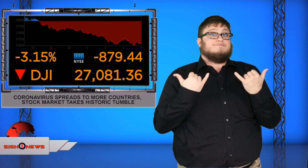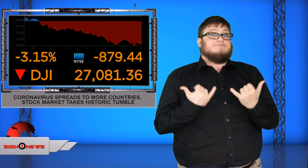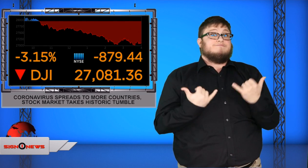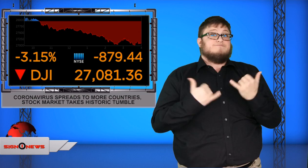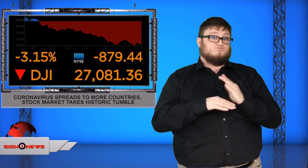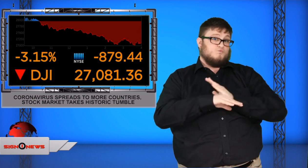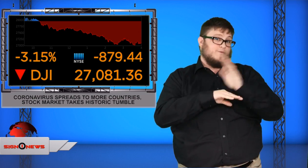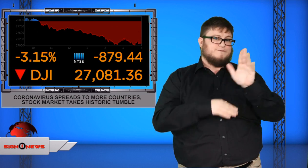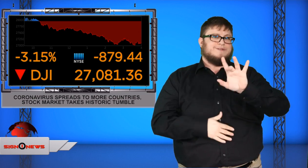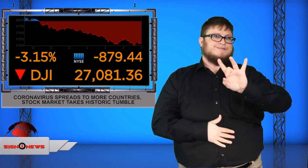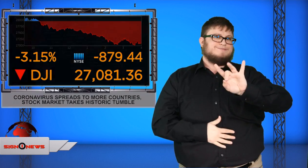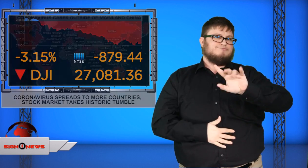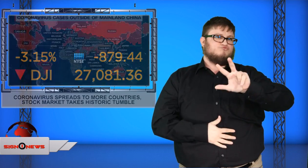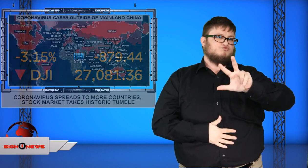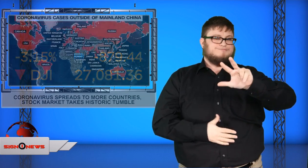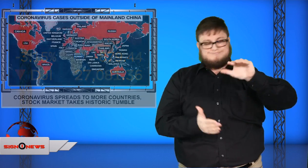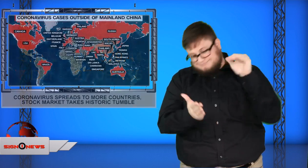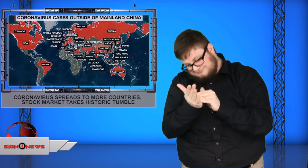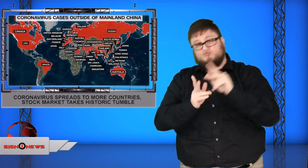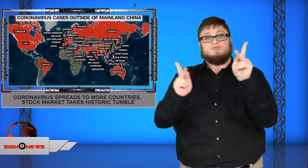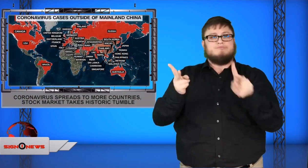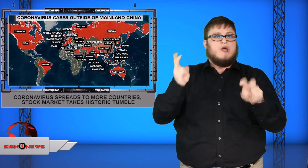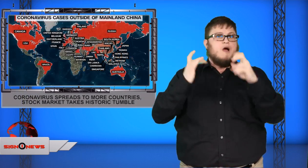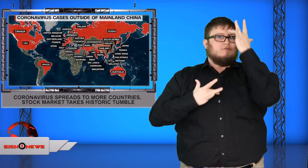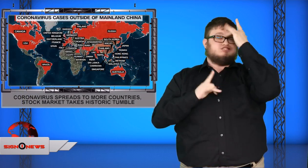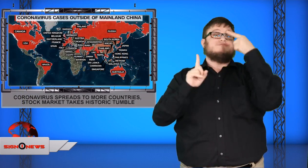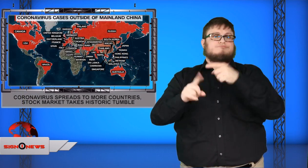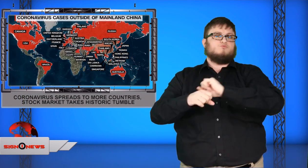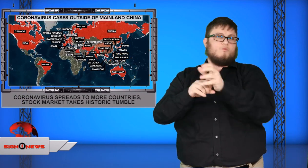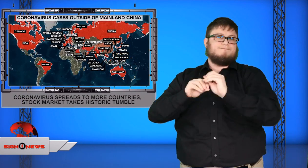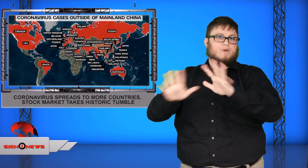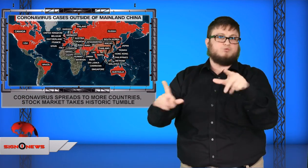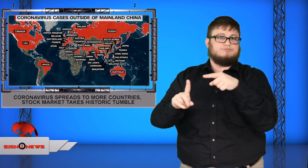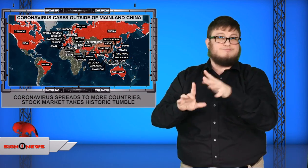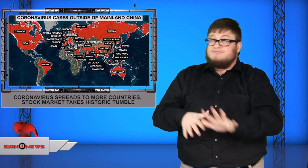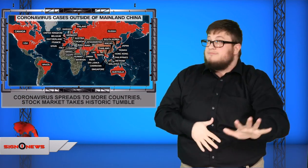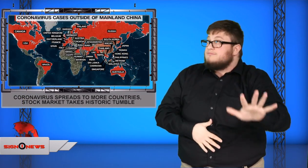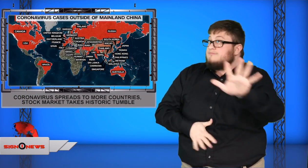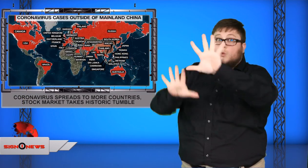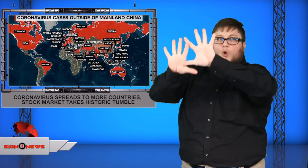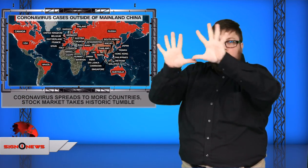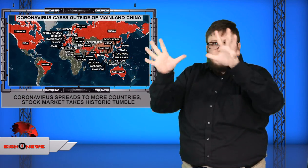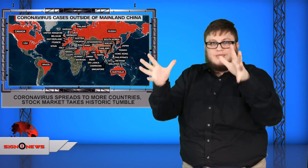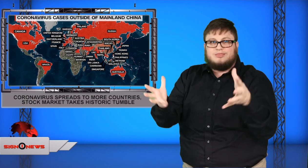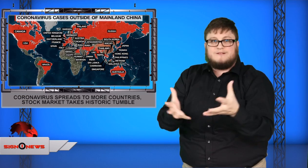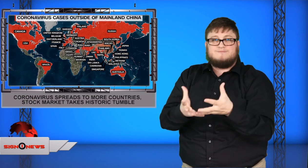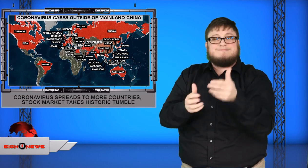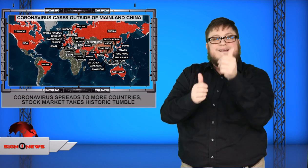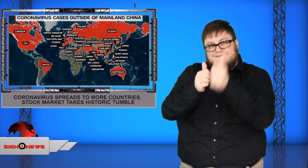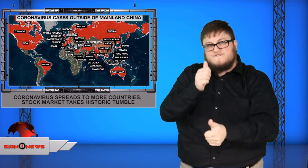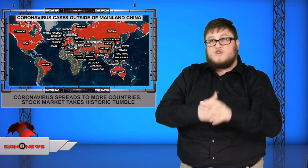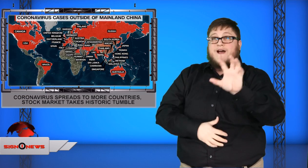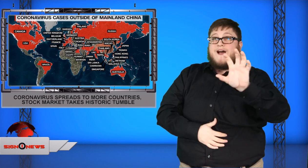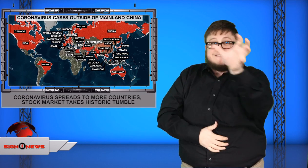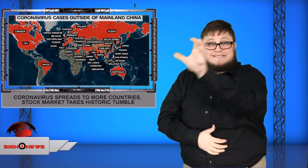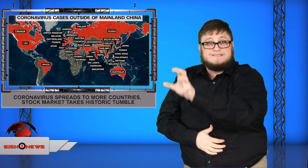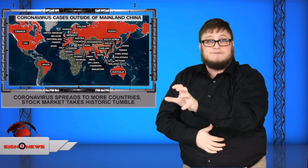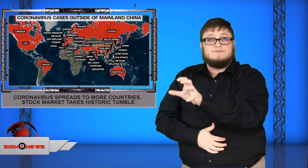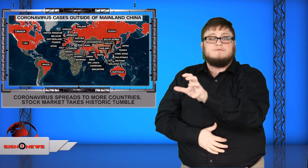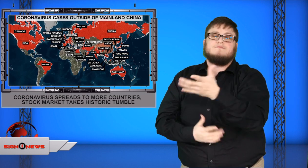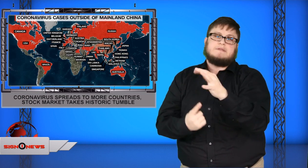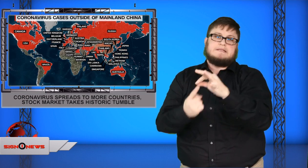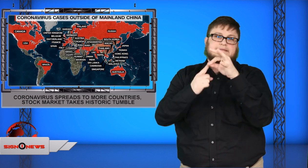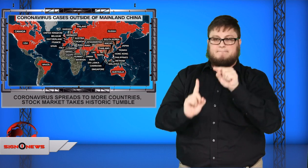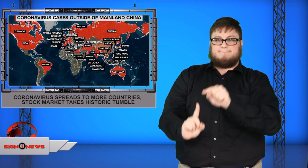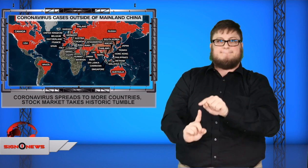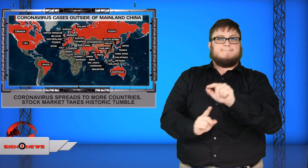There are now more than 83,000 global coronavirus cases with infections on every continent except